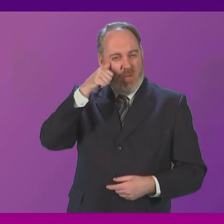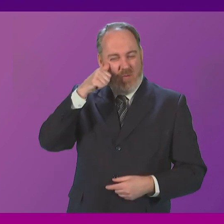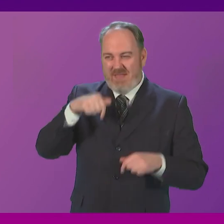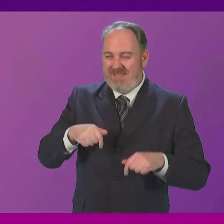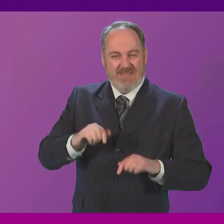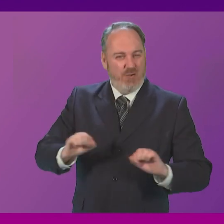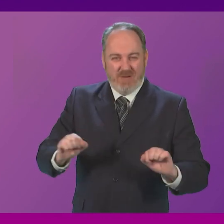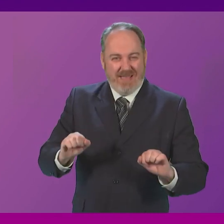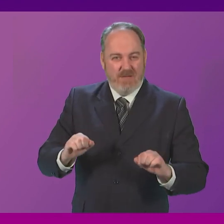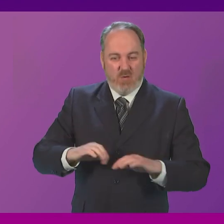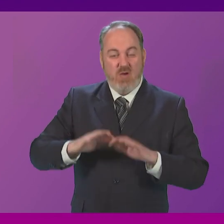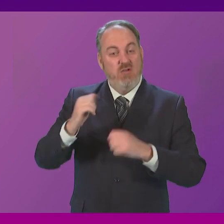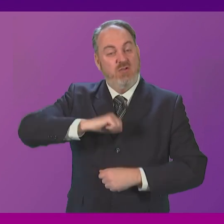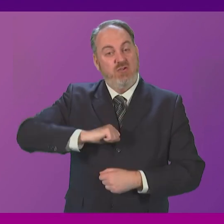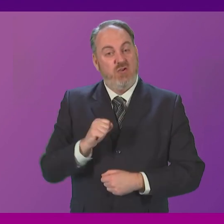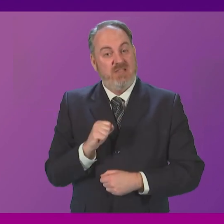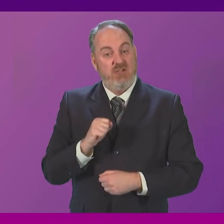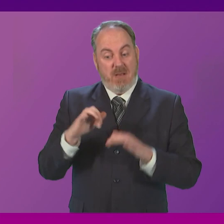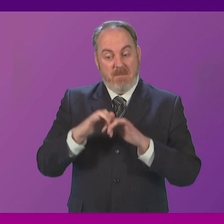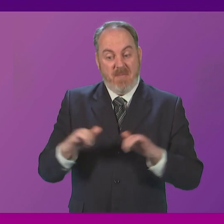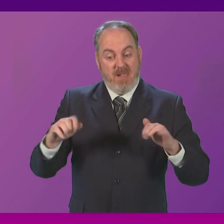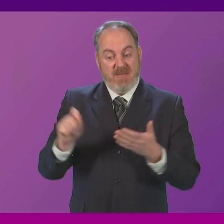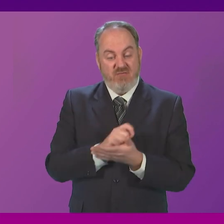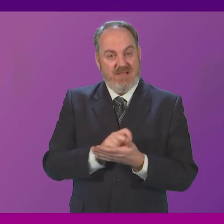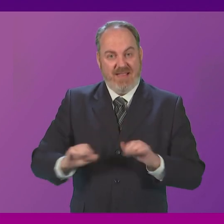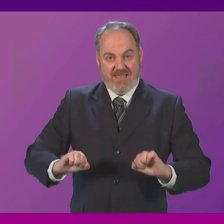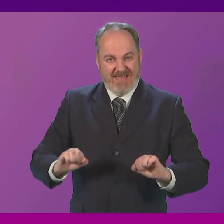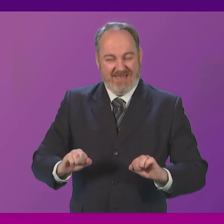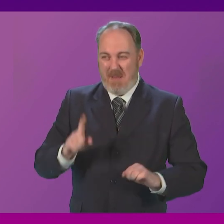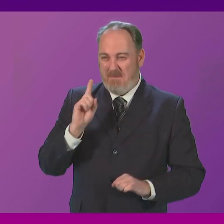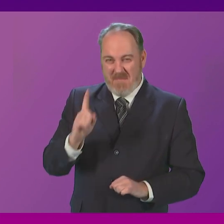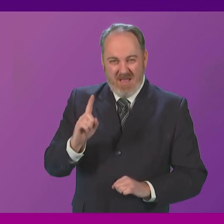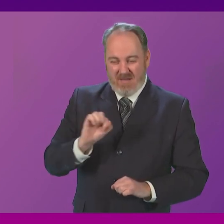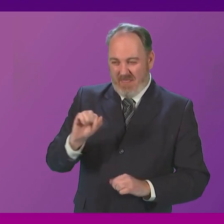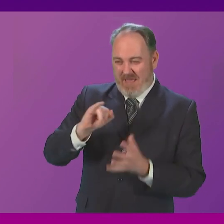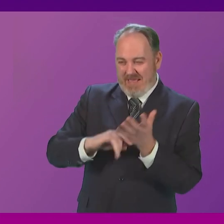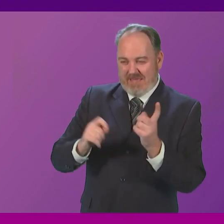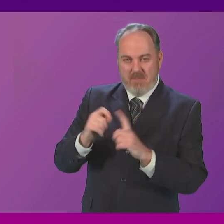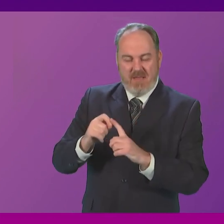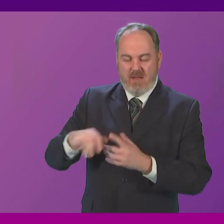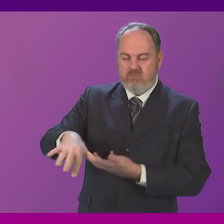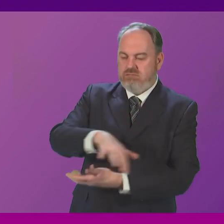We are midstream and have a governing party that is in disarray, adrift and out of ideas.